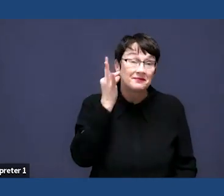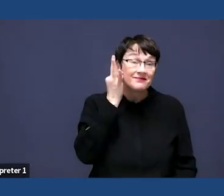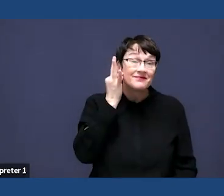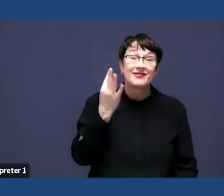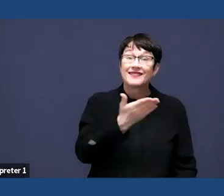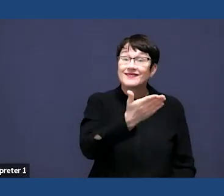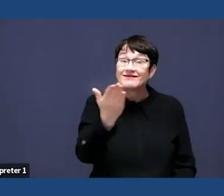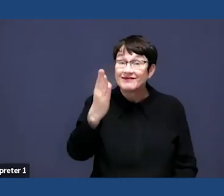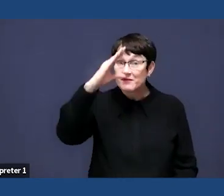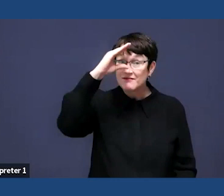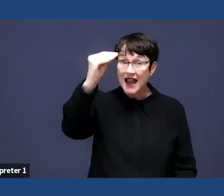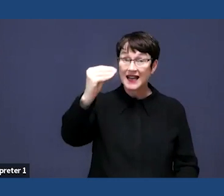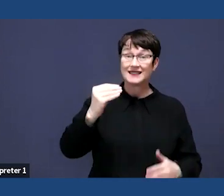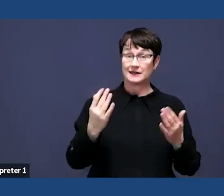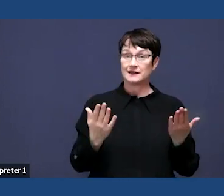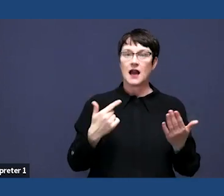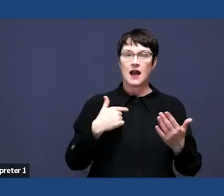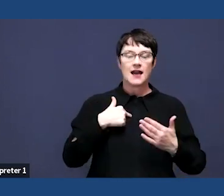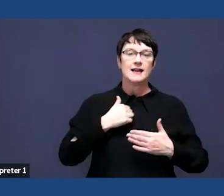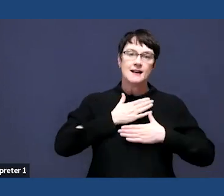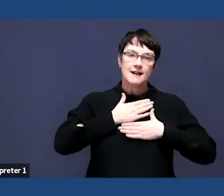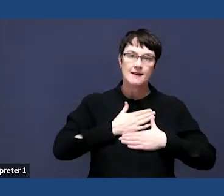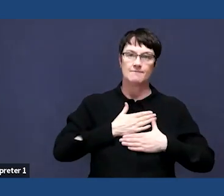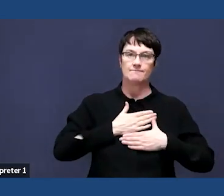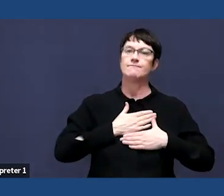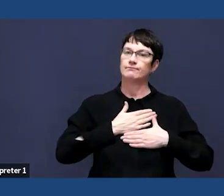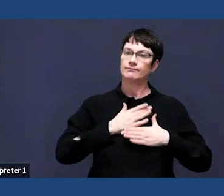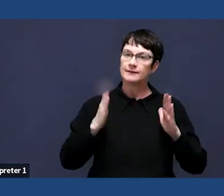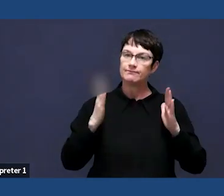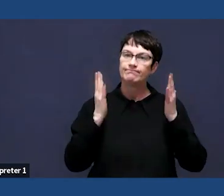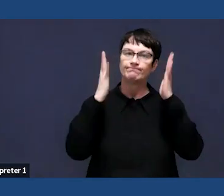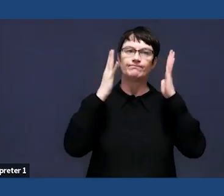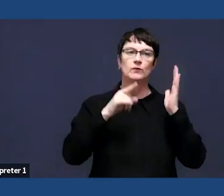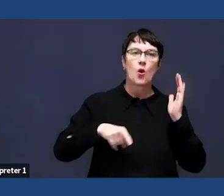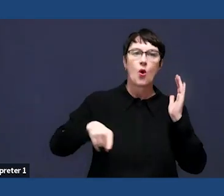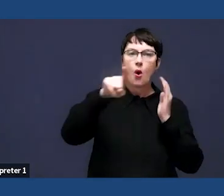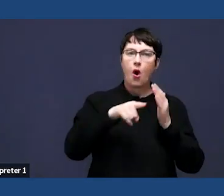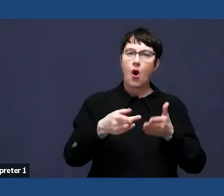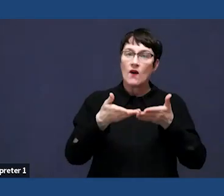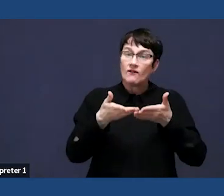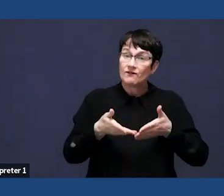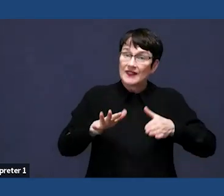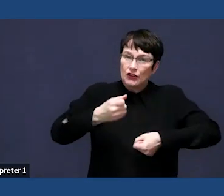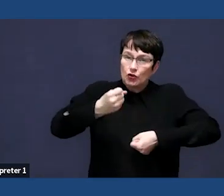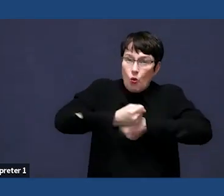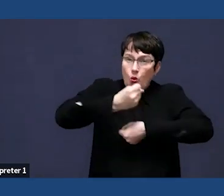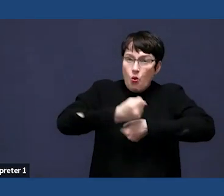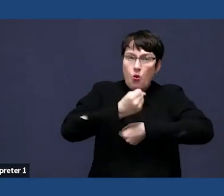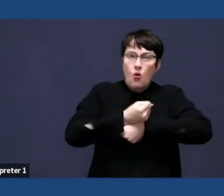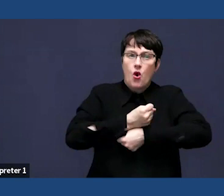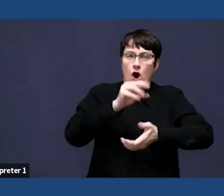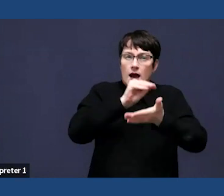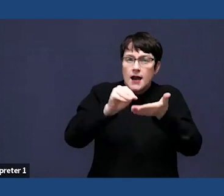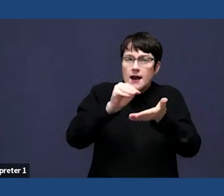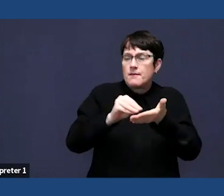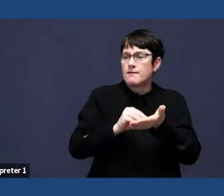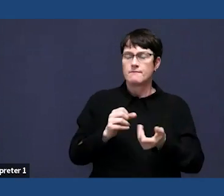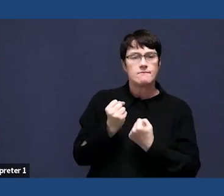We are persons we will (Off Microphone) we are more ageing persons than people about